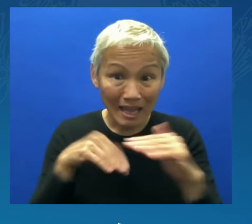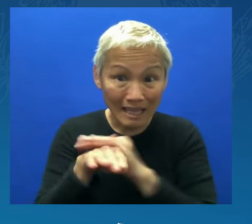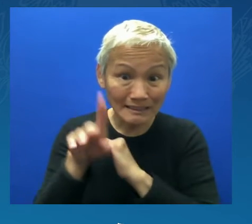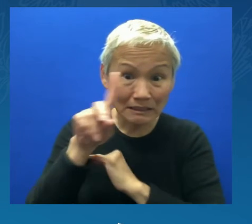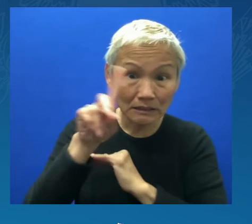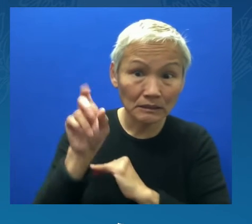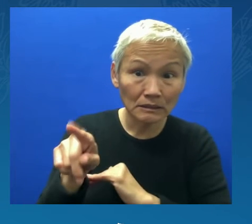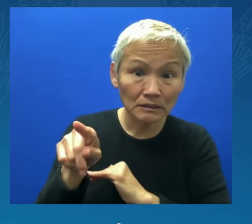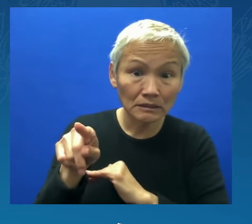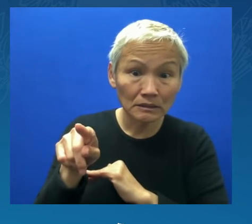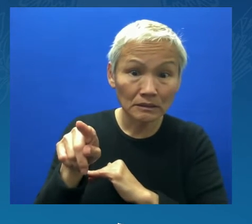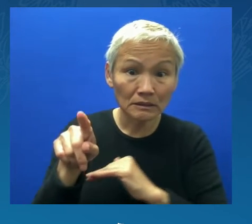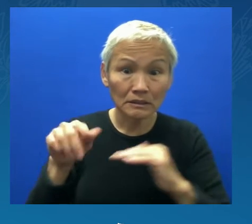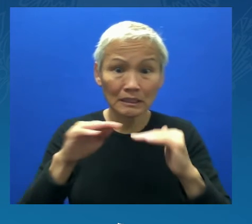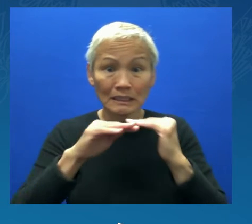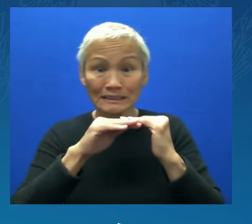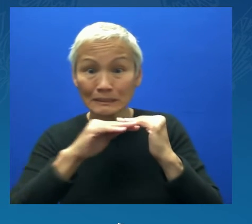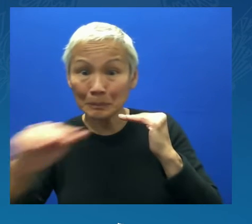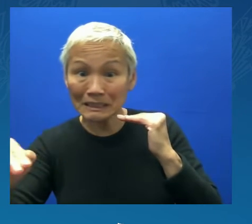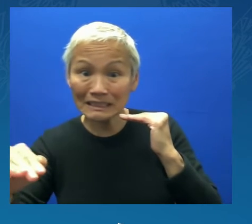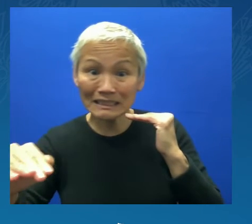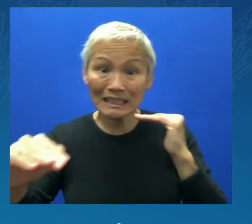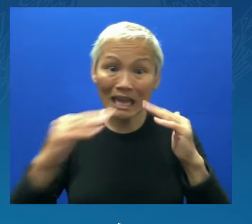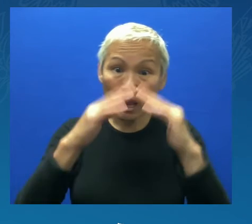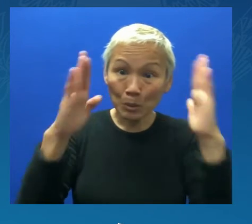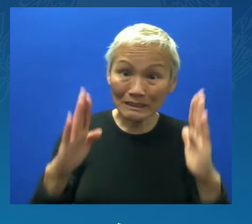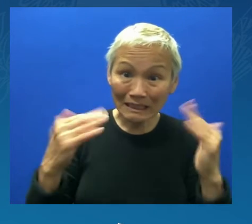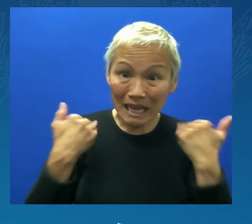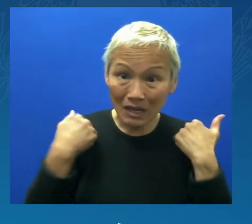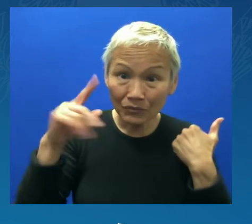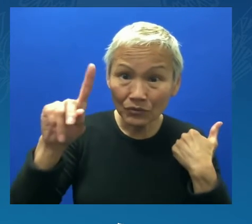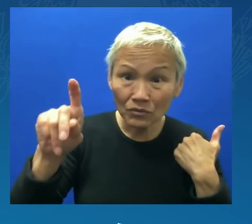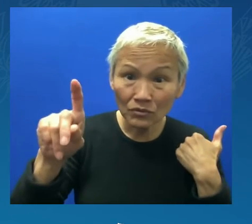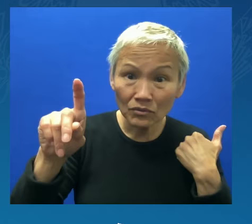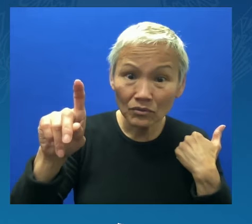housing. Right? Nutrition. All of these things.